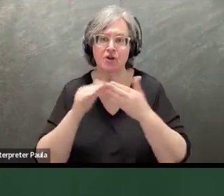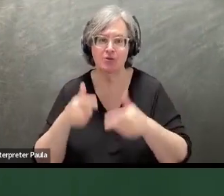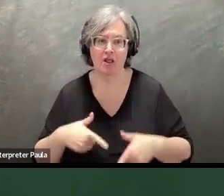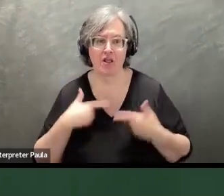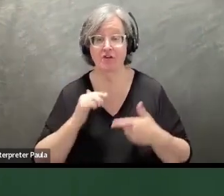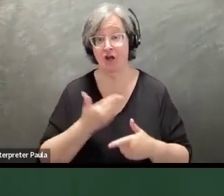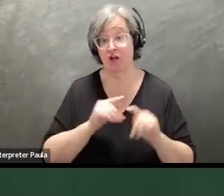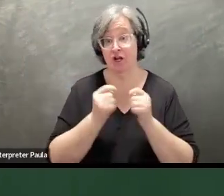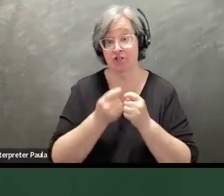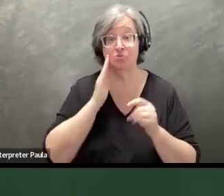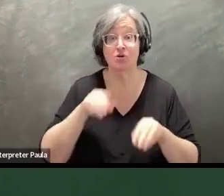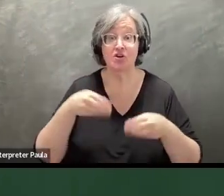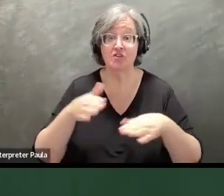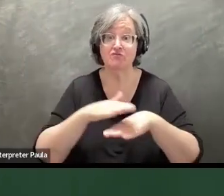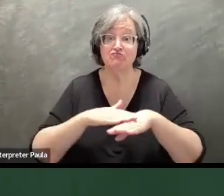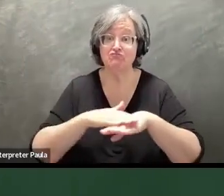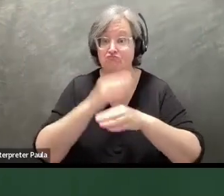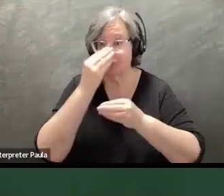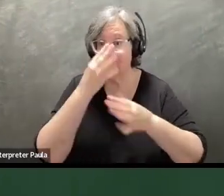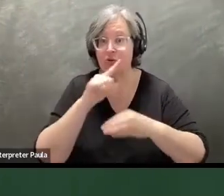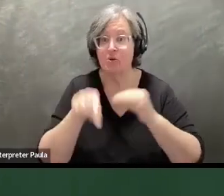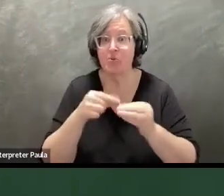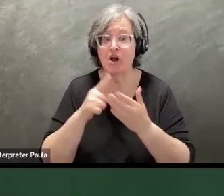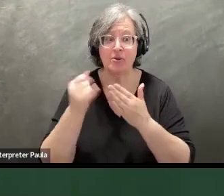overview. We'll introduce the panelists, and then we'll have a